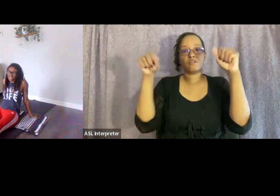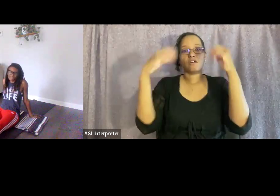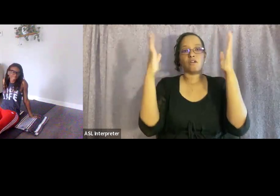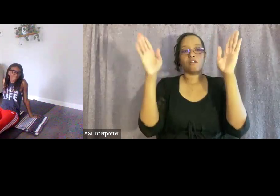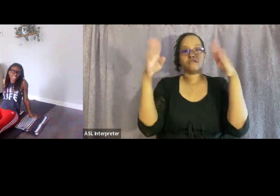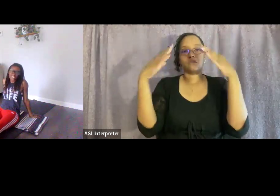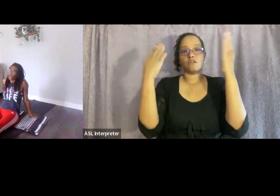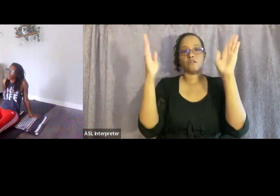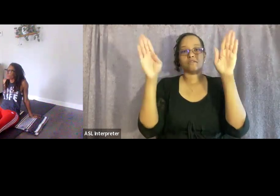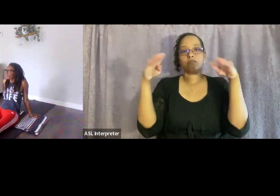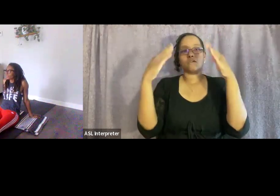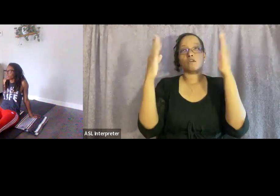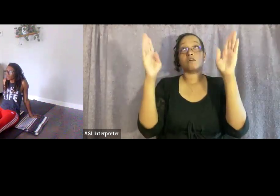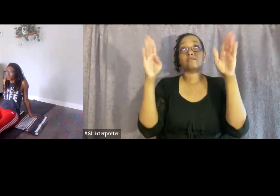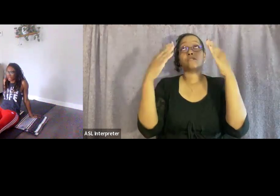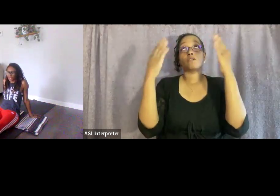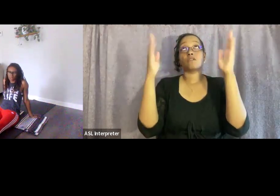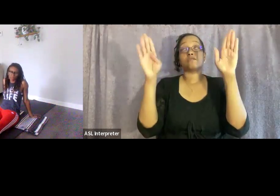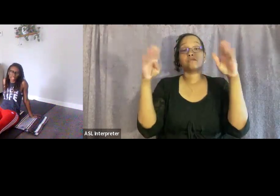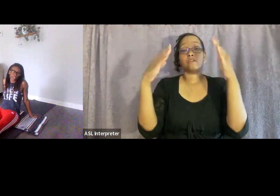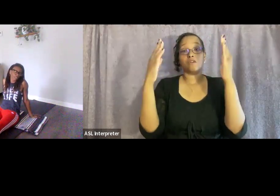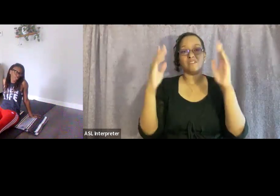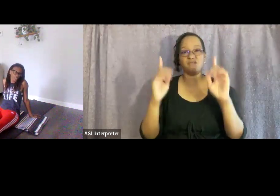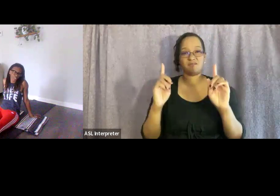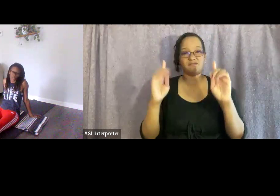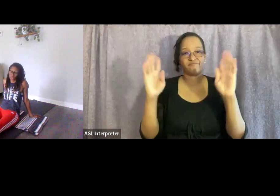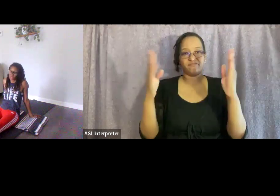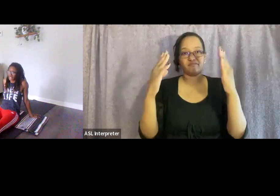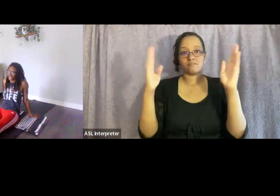And these circles can look like however you need them to look like.